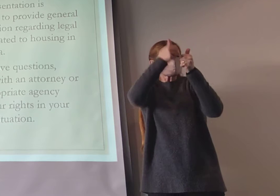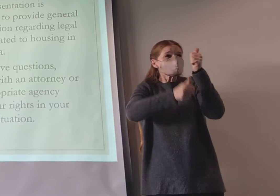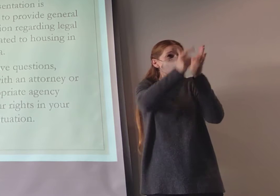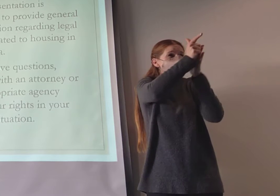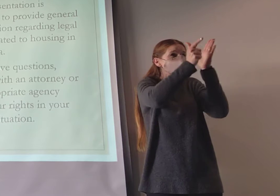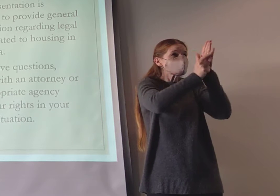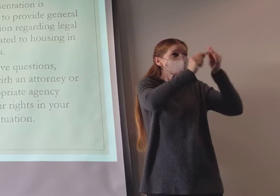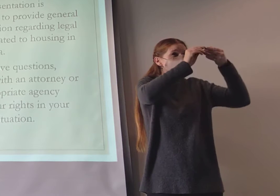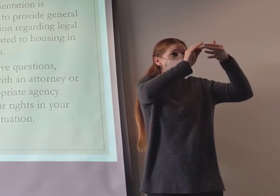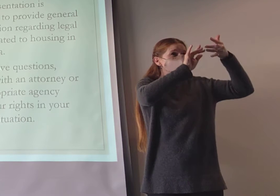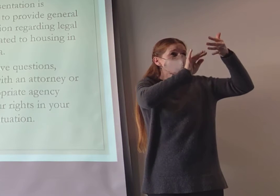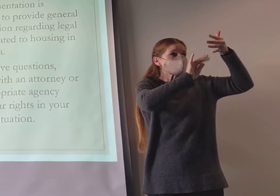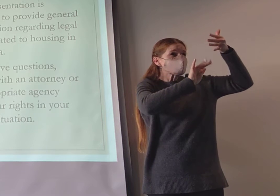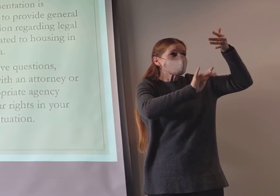If you have any questions.